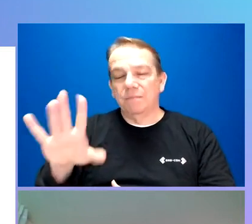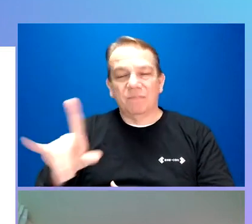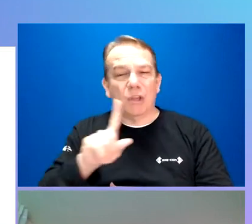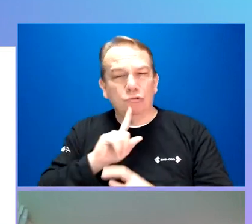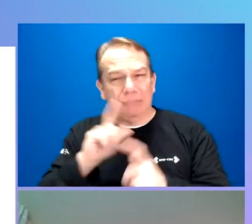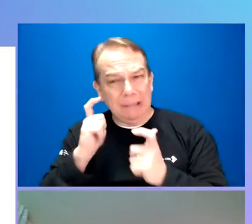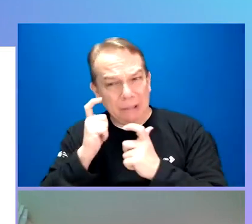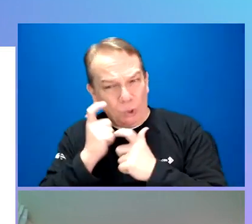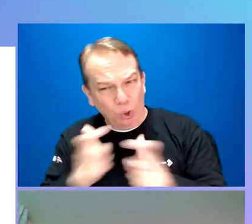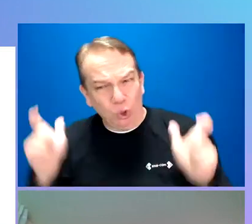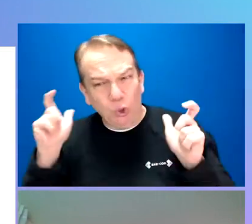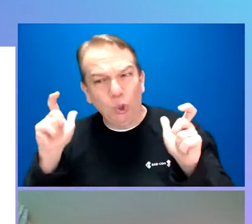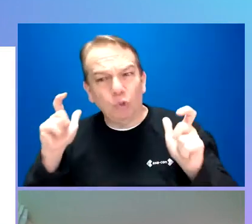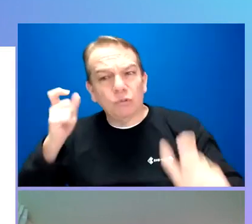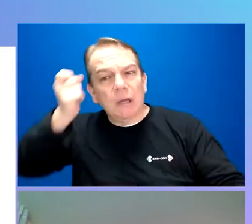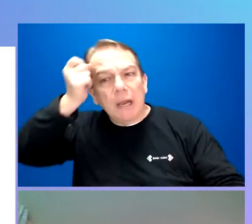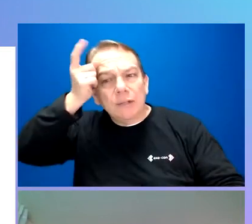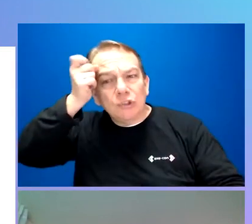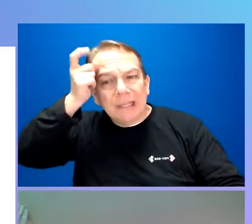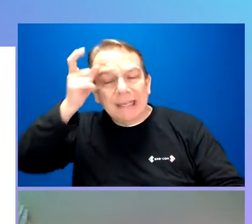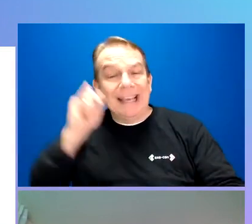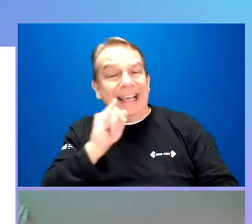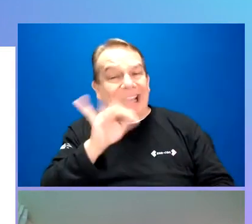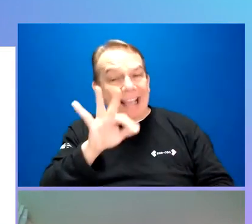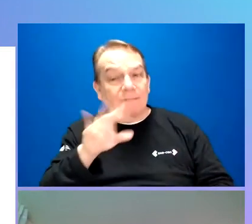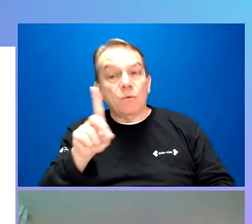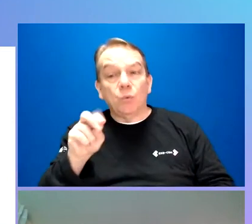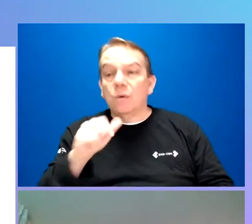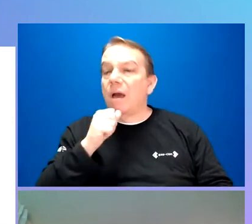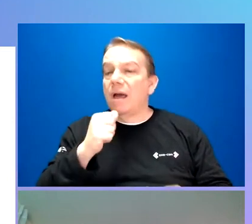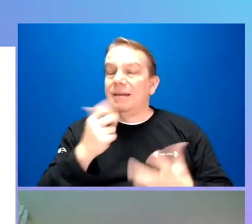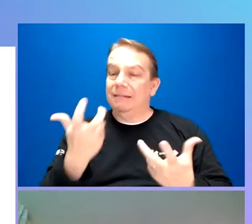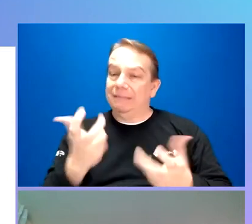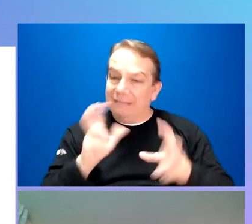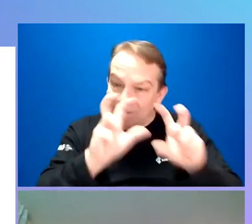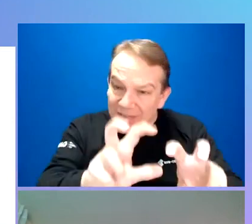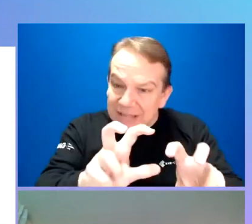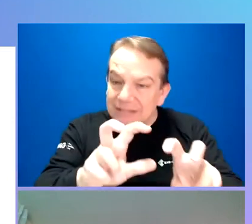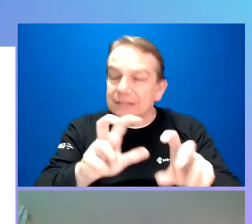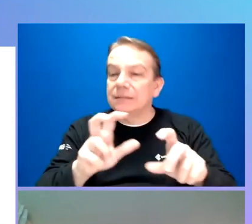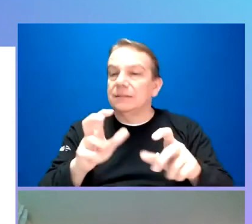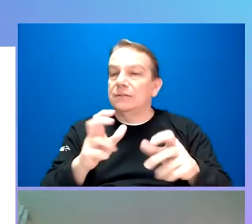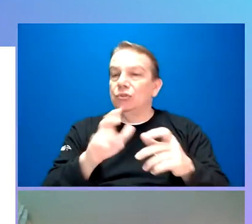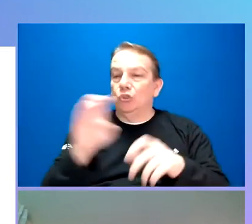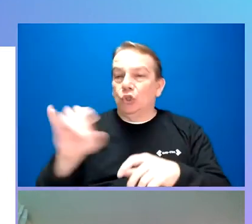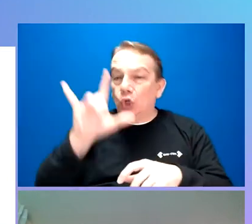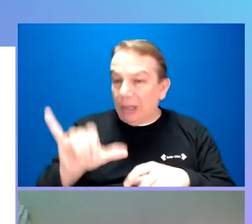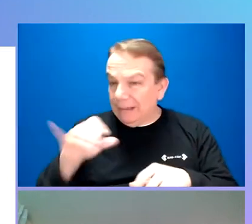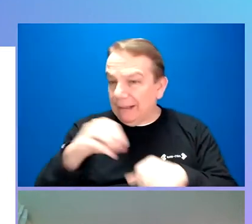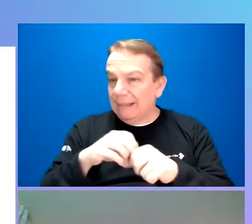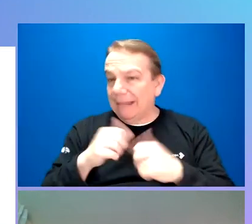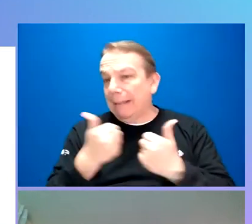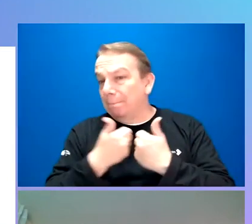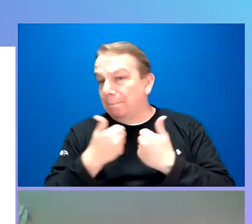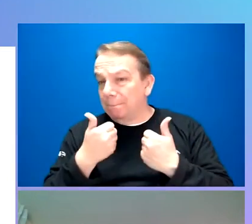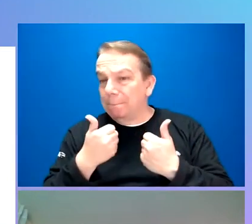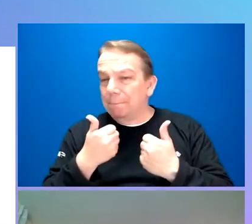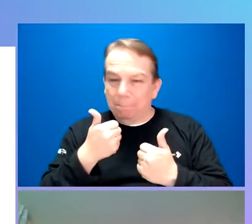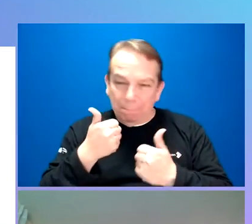a huge, huge cost for any, any enterprise, for any team to, to